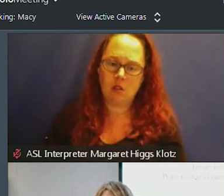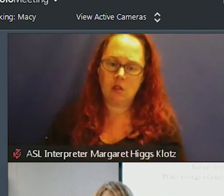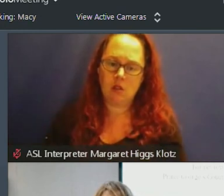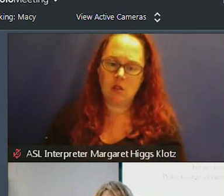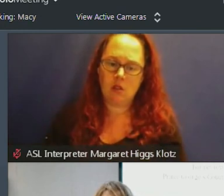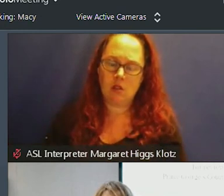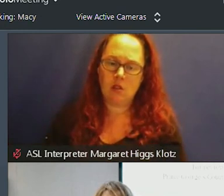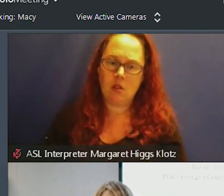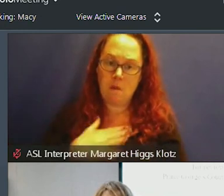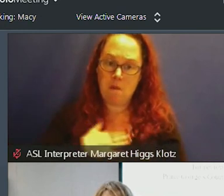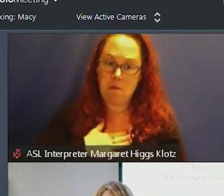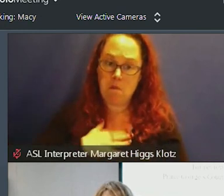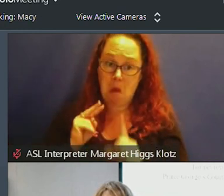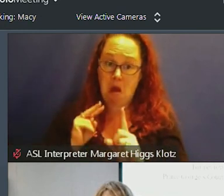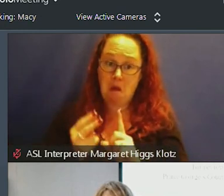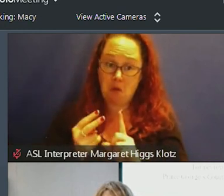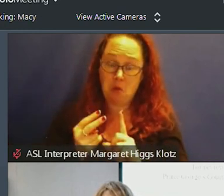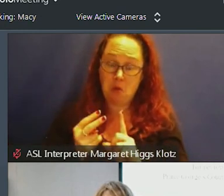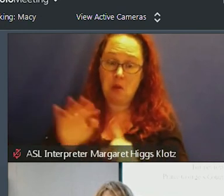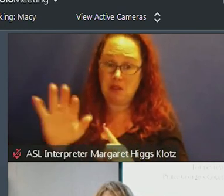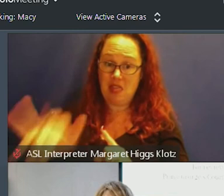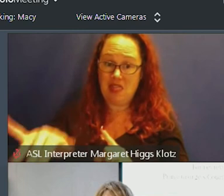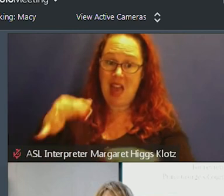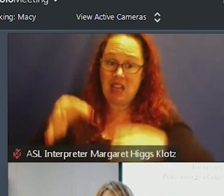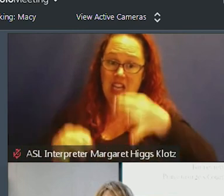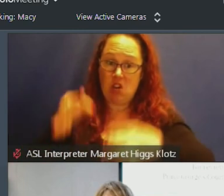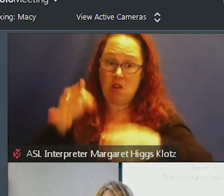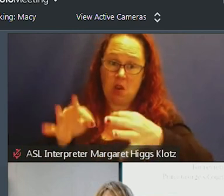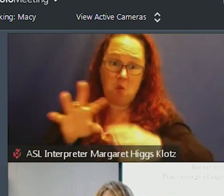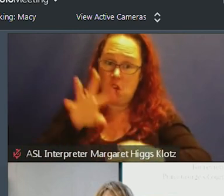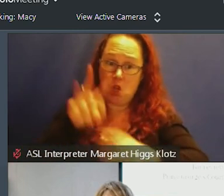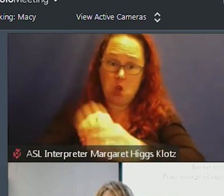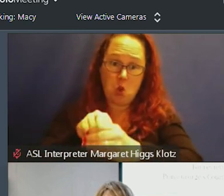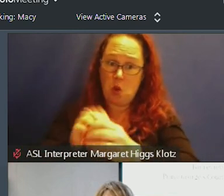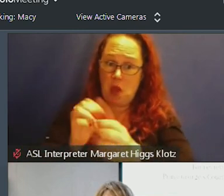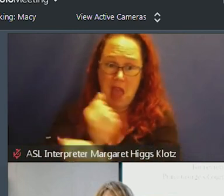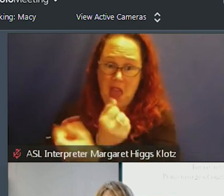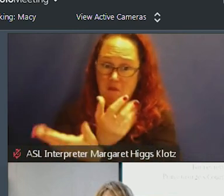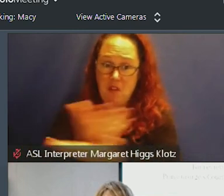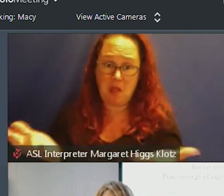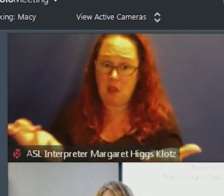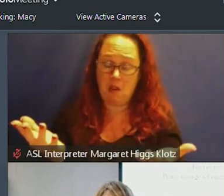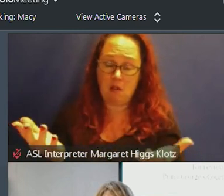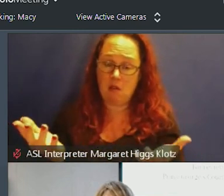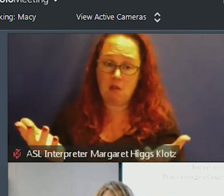My view is that that hearing would include every aspect of the process, including site selection.